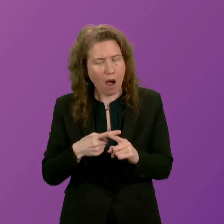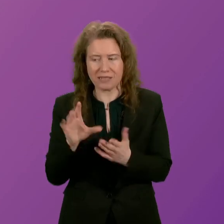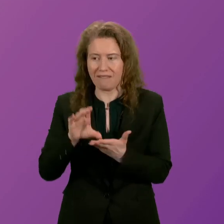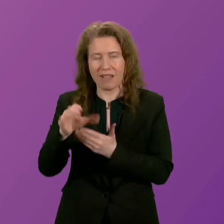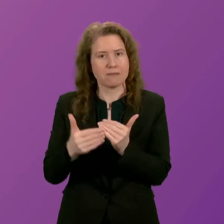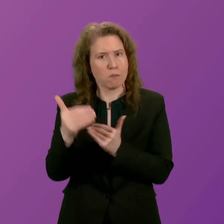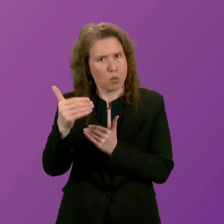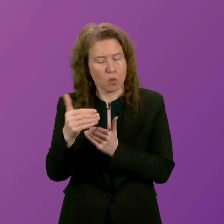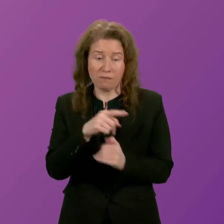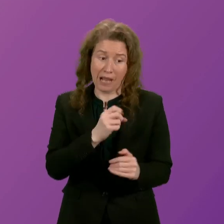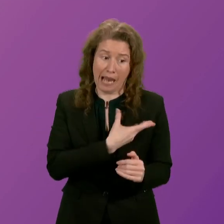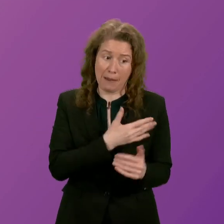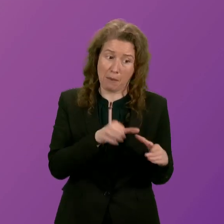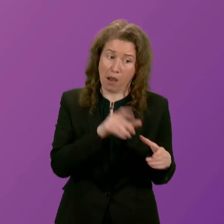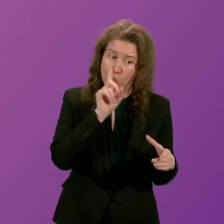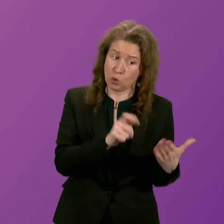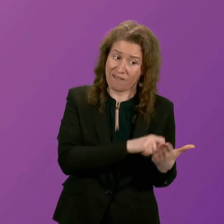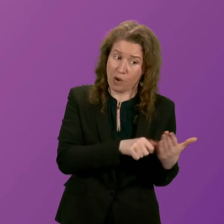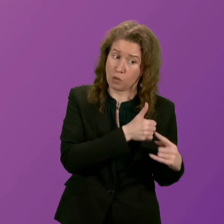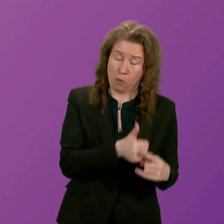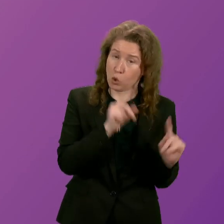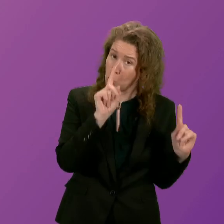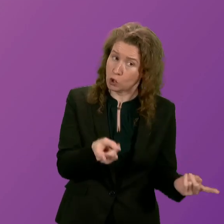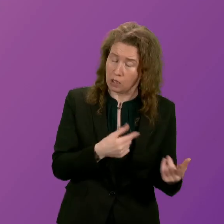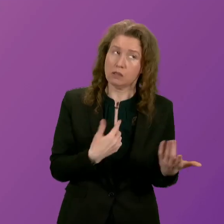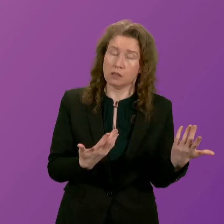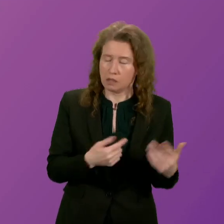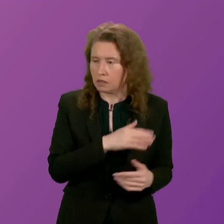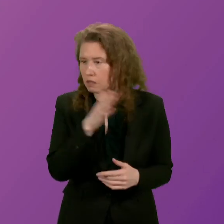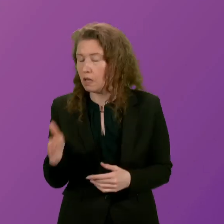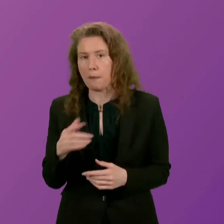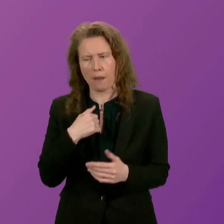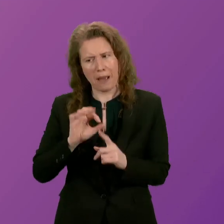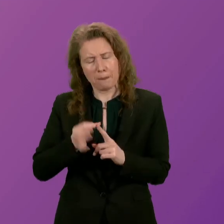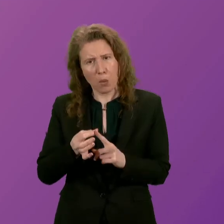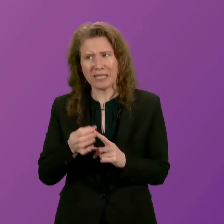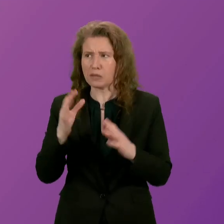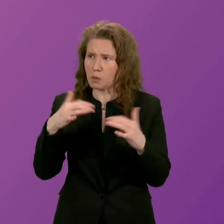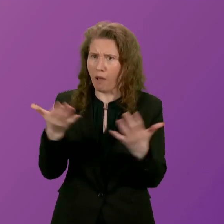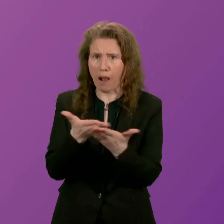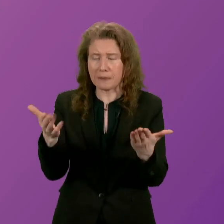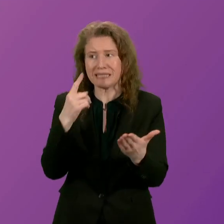but the Labour Party could not bring itself to support that in the budget. The point that I am making to the Parliament is that the Labour Party